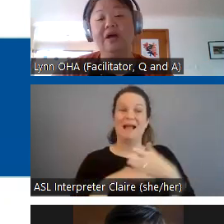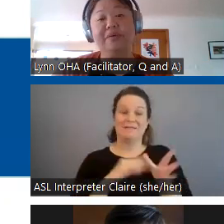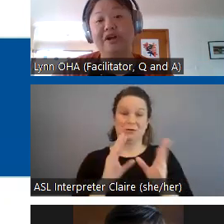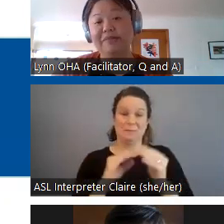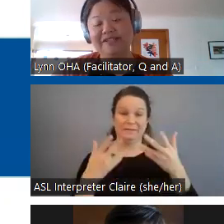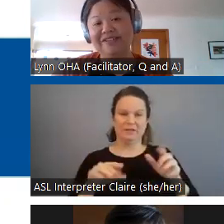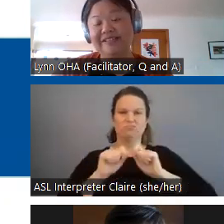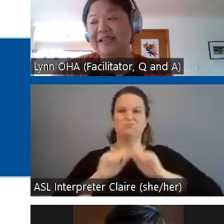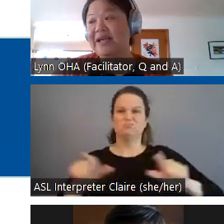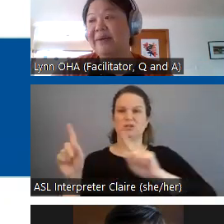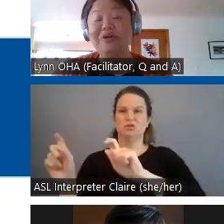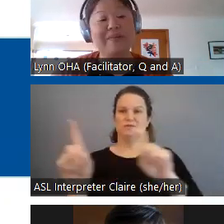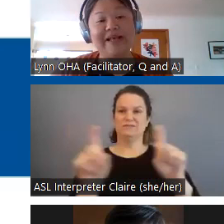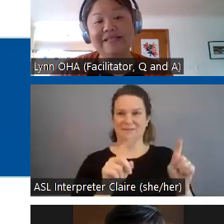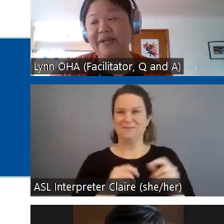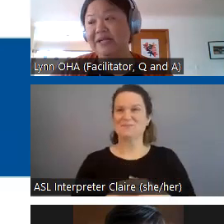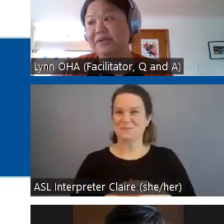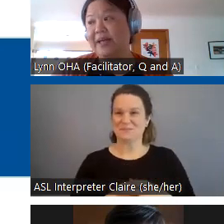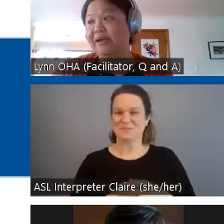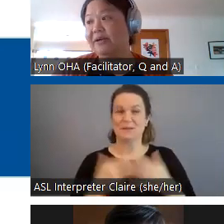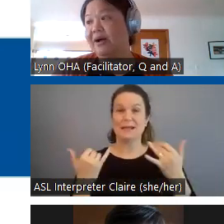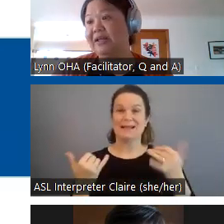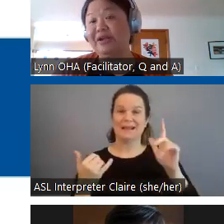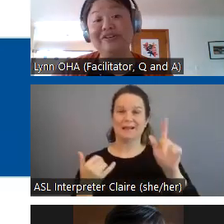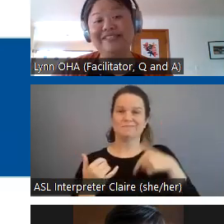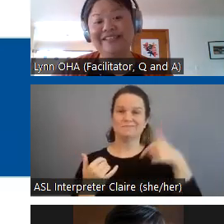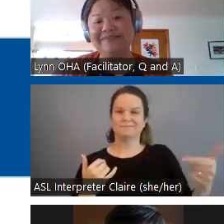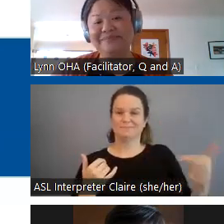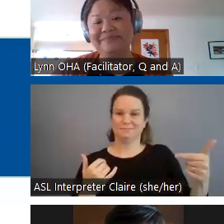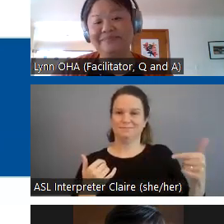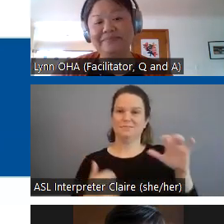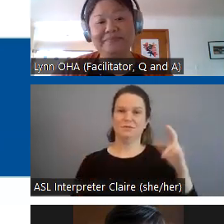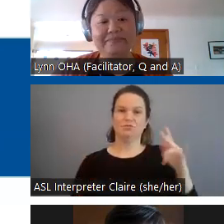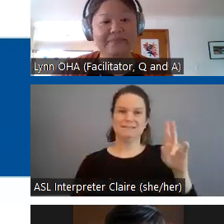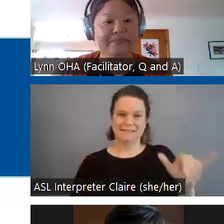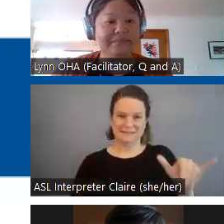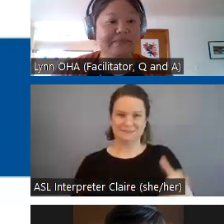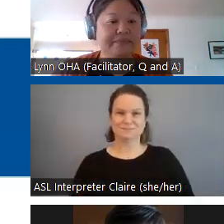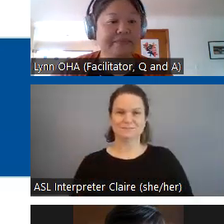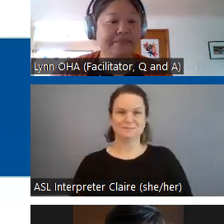along with our material. I'm going to pass the mic to my colleague Christine.